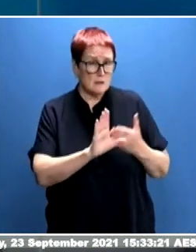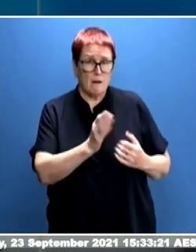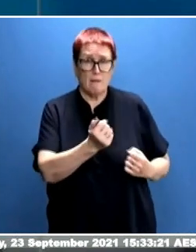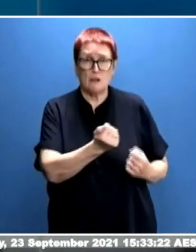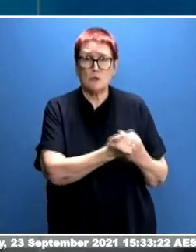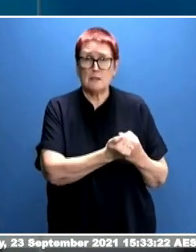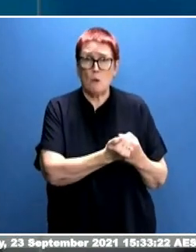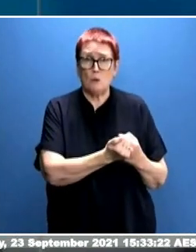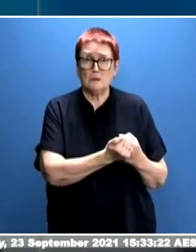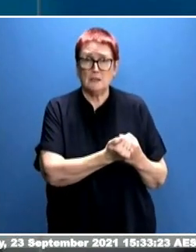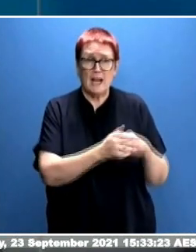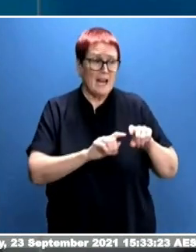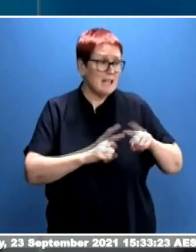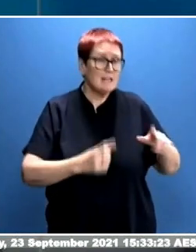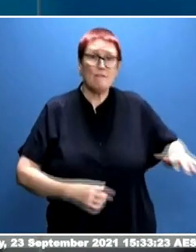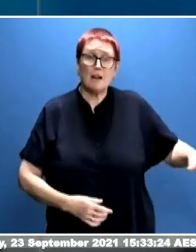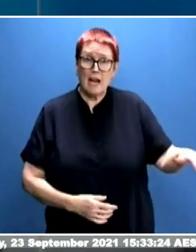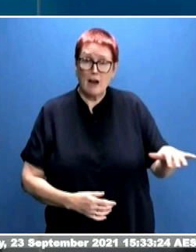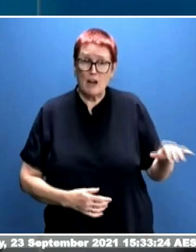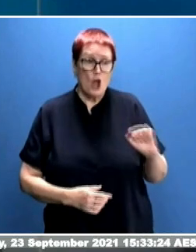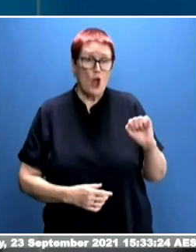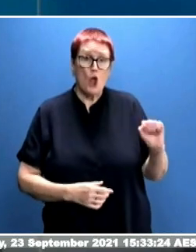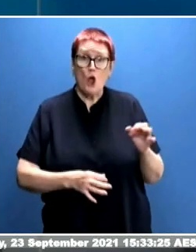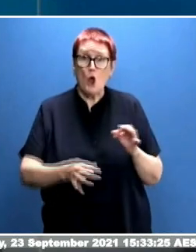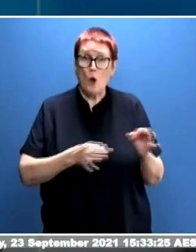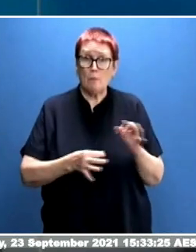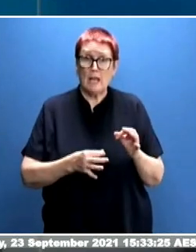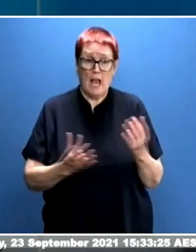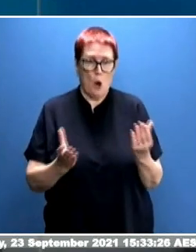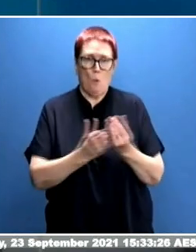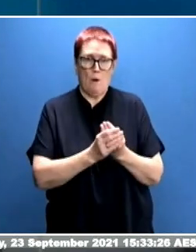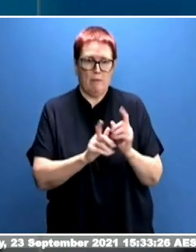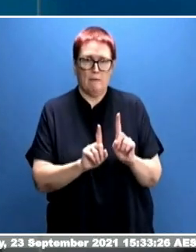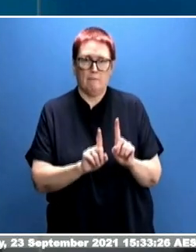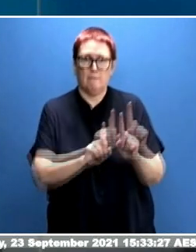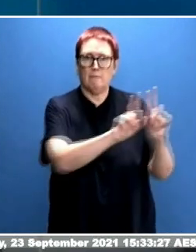needs over there and her plan will be transferred with her to that jurisdiction.